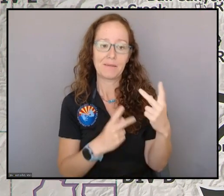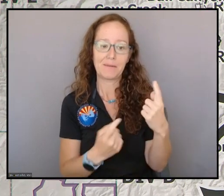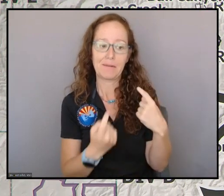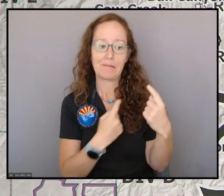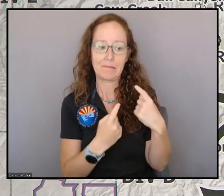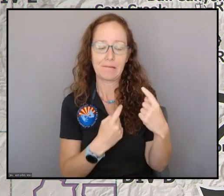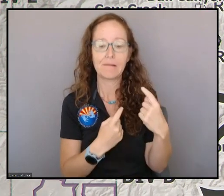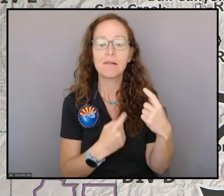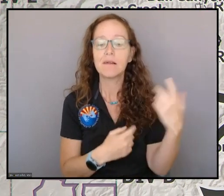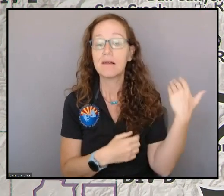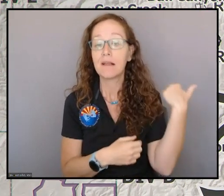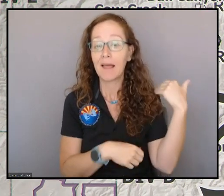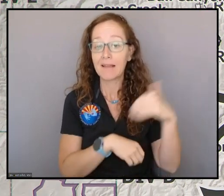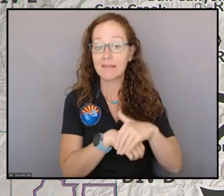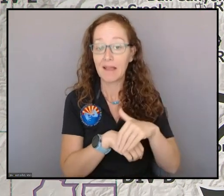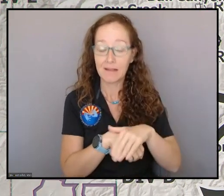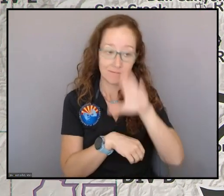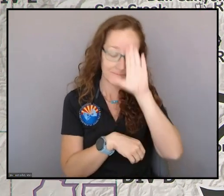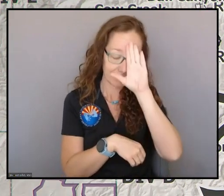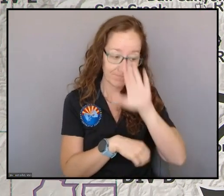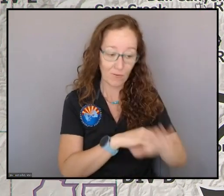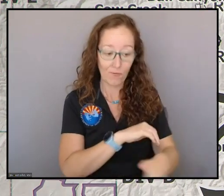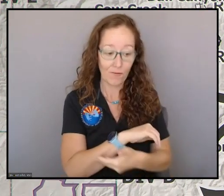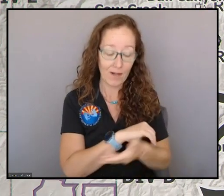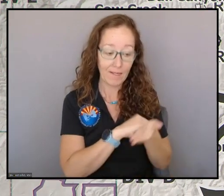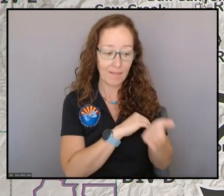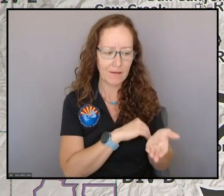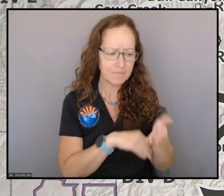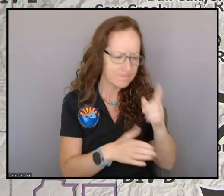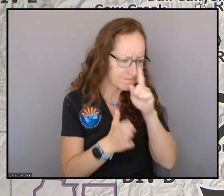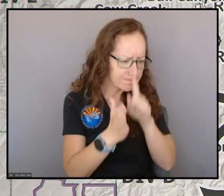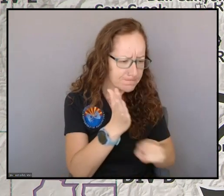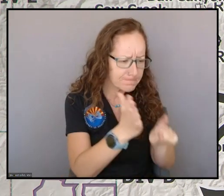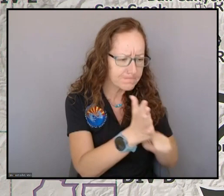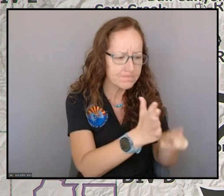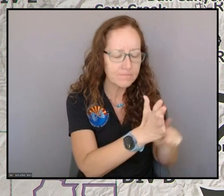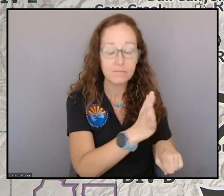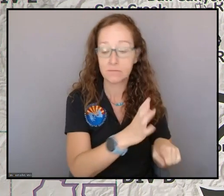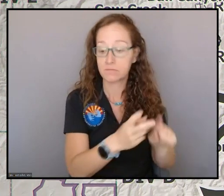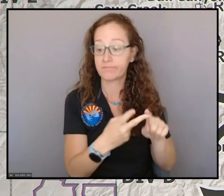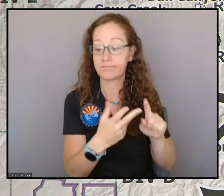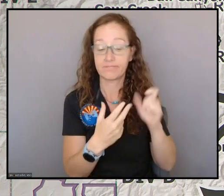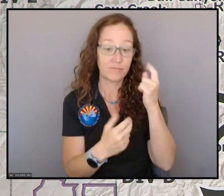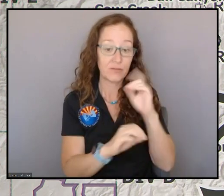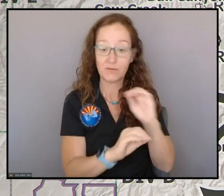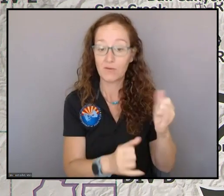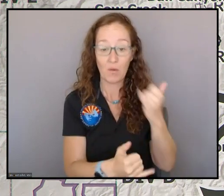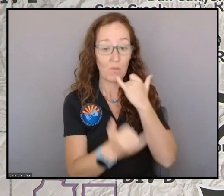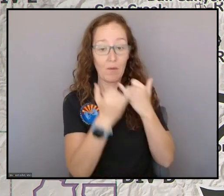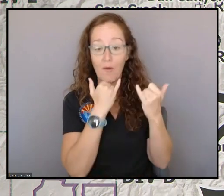people in there to investigate that. We have had no calls for service other than the questions in the chat for here,